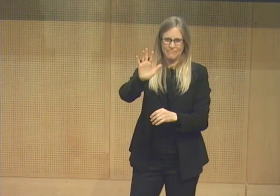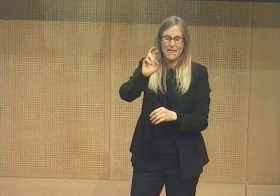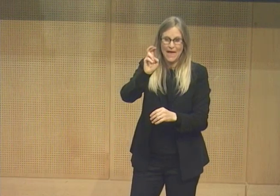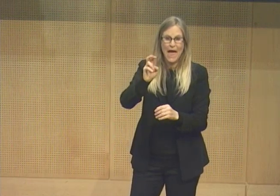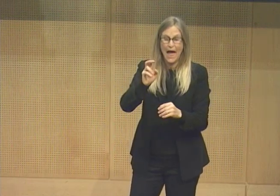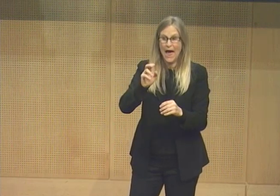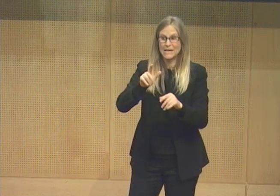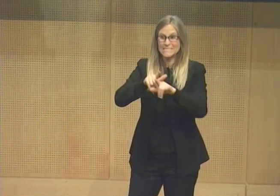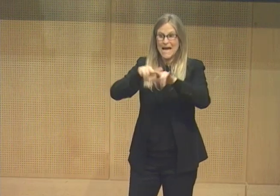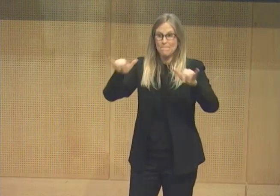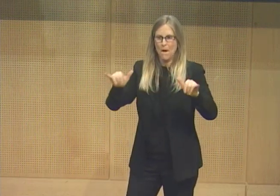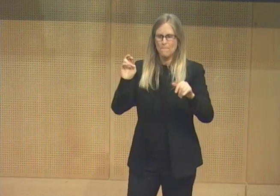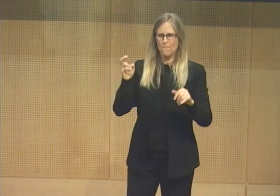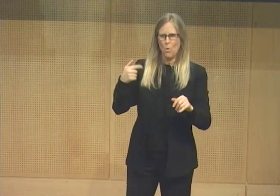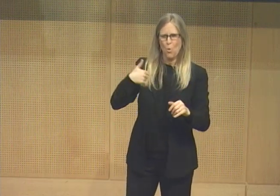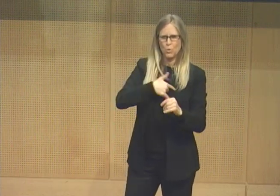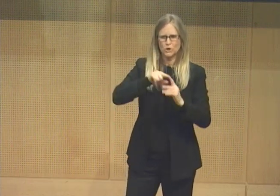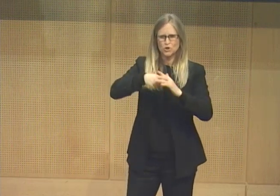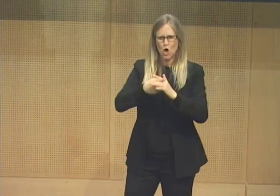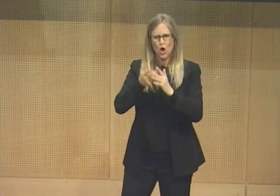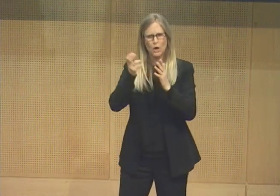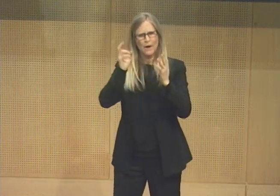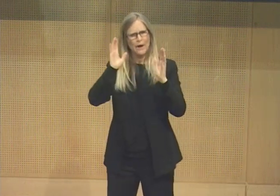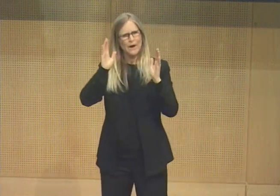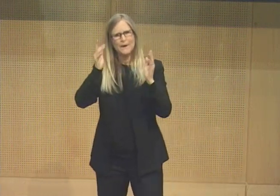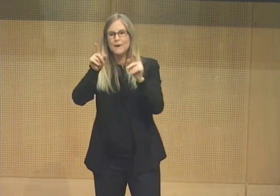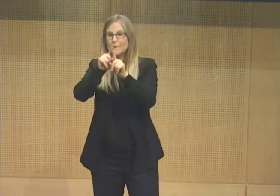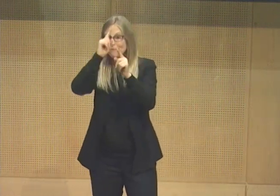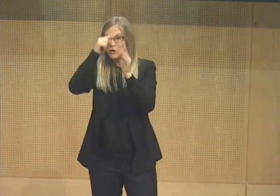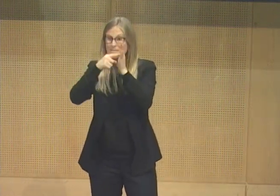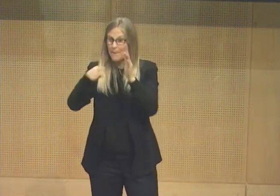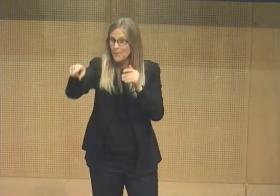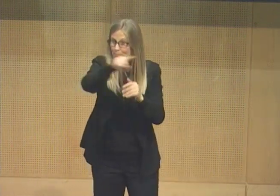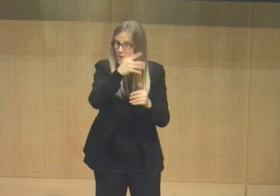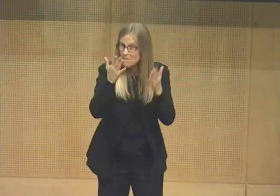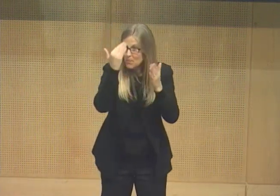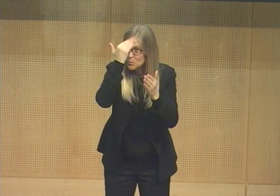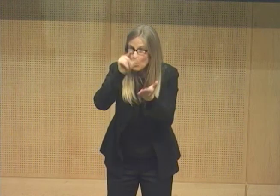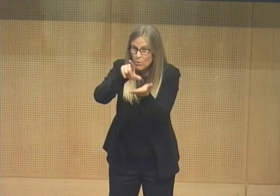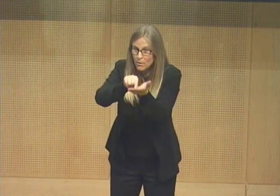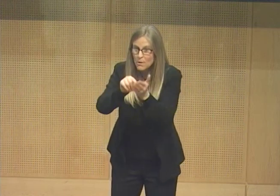At the same time, for example, perhaps you're familiar